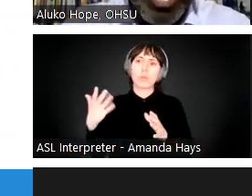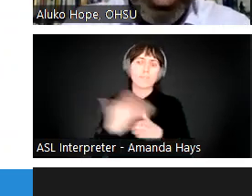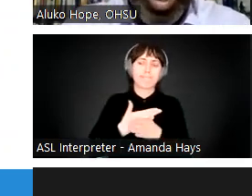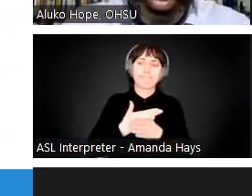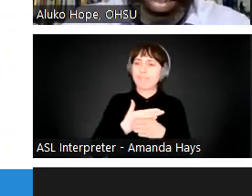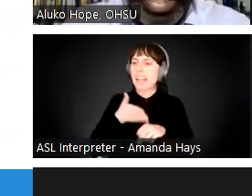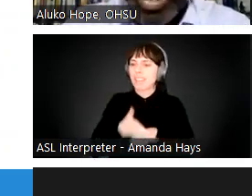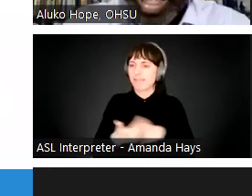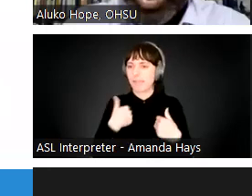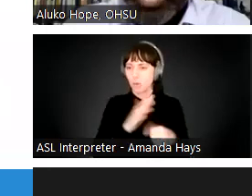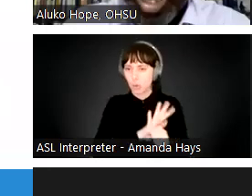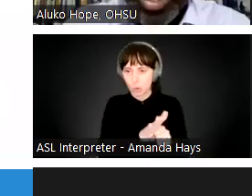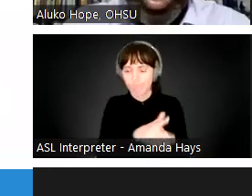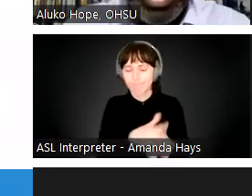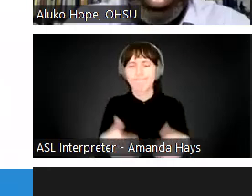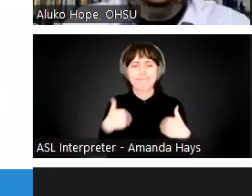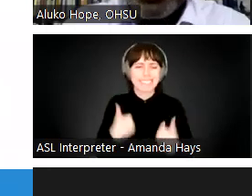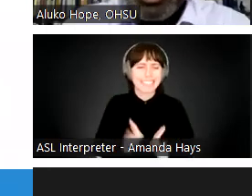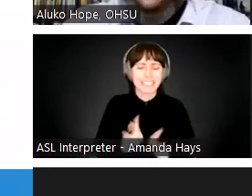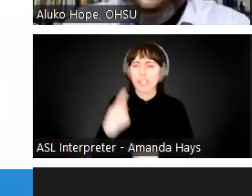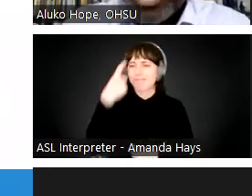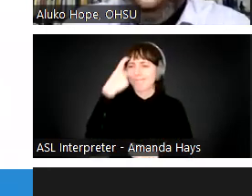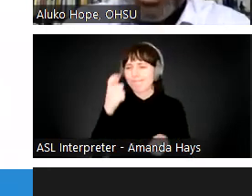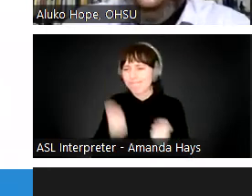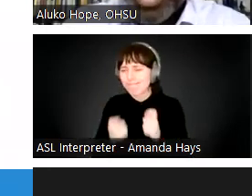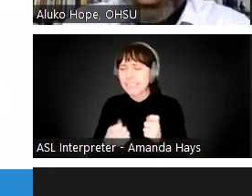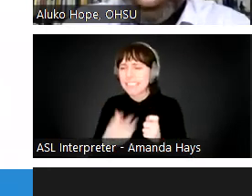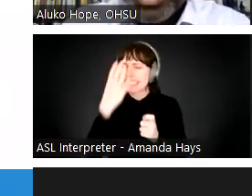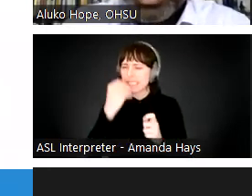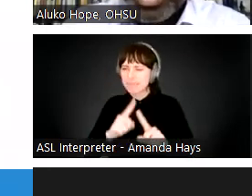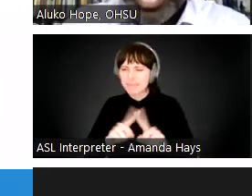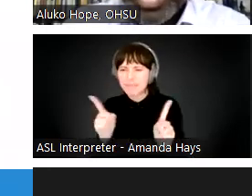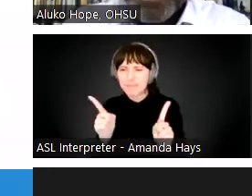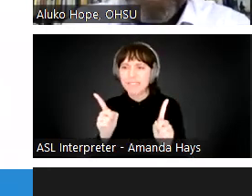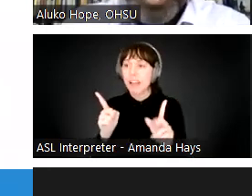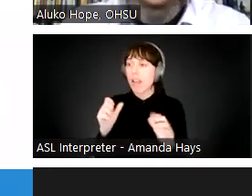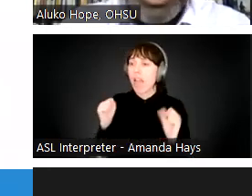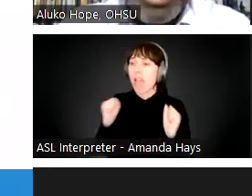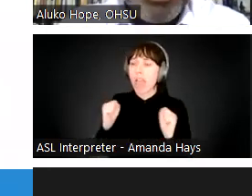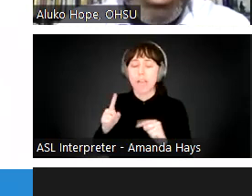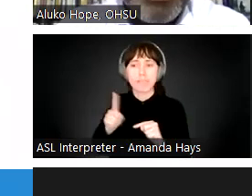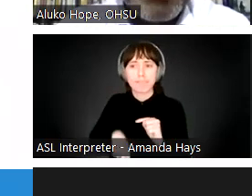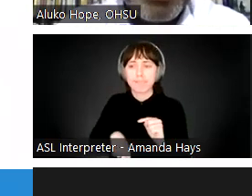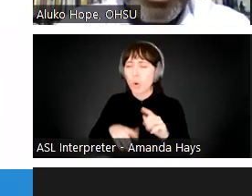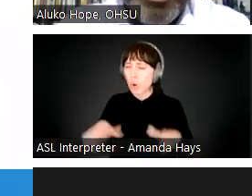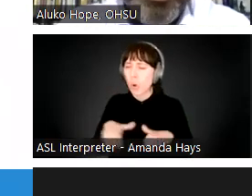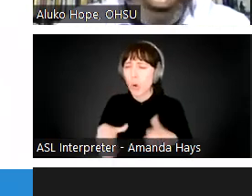post-exertional malaise, the cognitive changes, the sleep changes, and the exercise intolerance. The next slide,